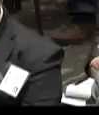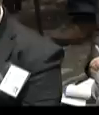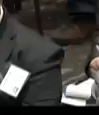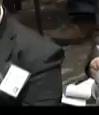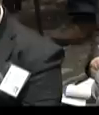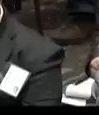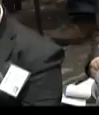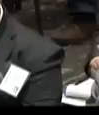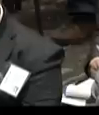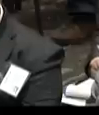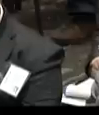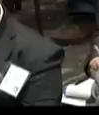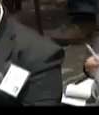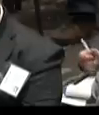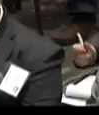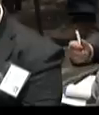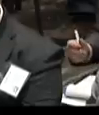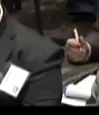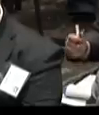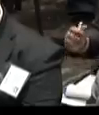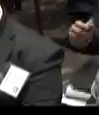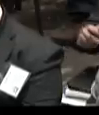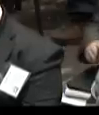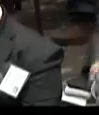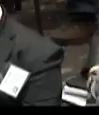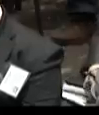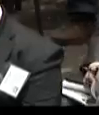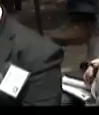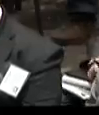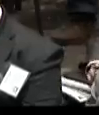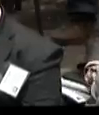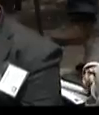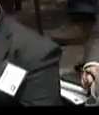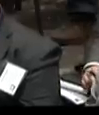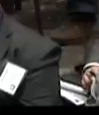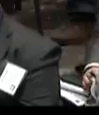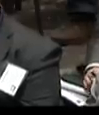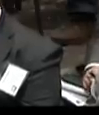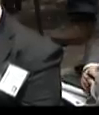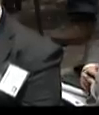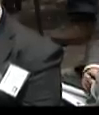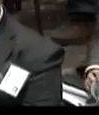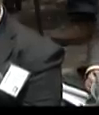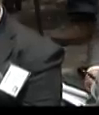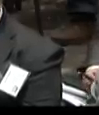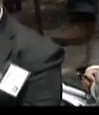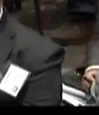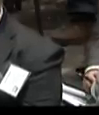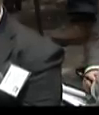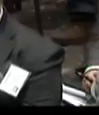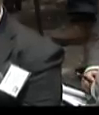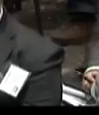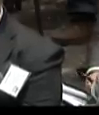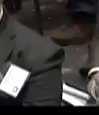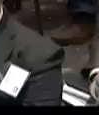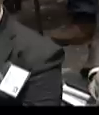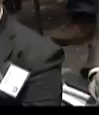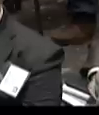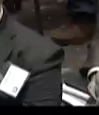ASPECT WE WILL BE LOOKING INTO GIVEN THAT OUR INFARASTRUCTUREINFRASTRUCTURE, AND REHABILITATING OR BUILDING NEW ONCE.